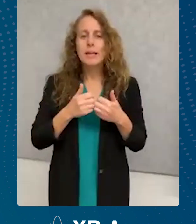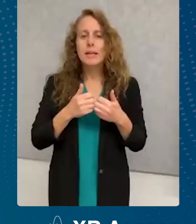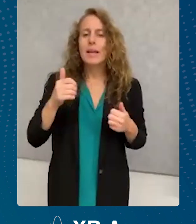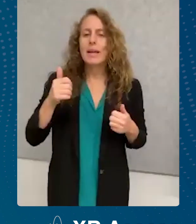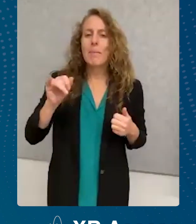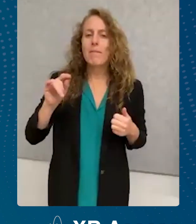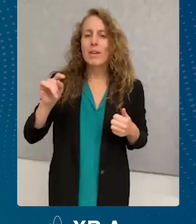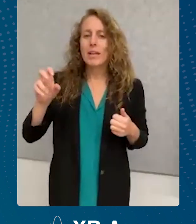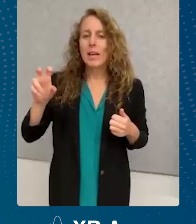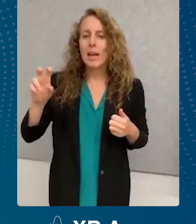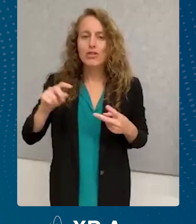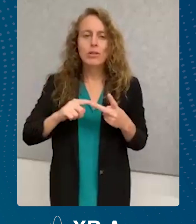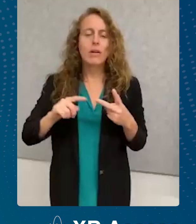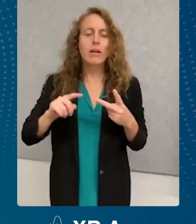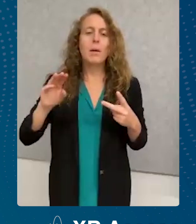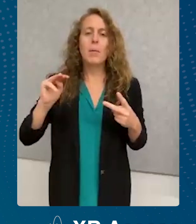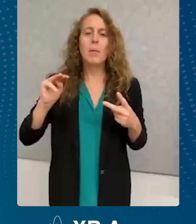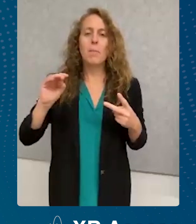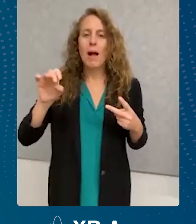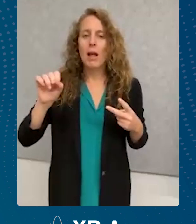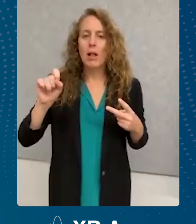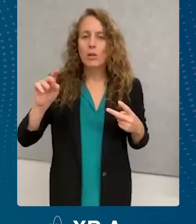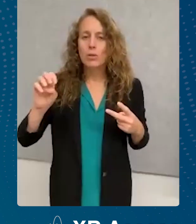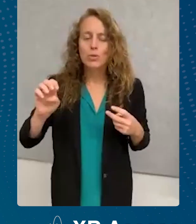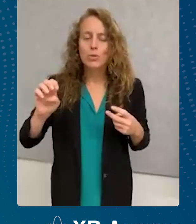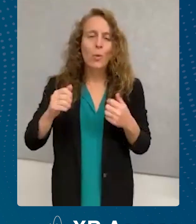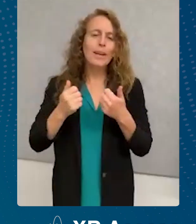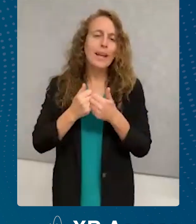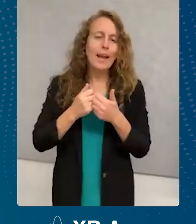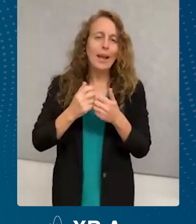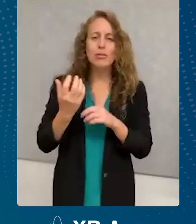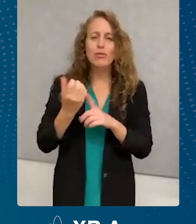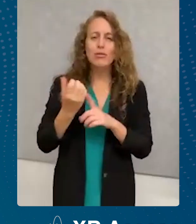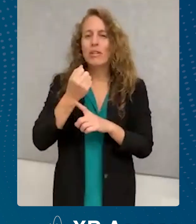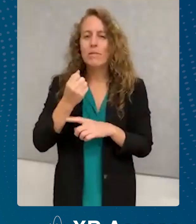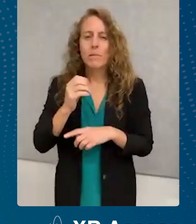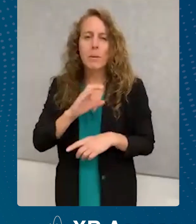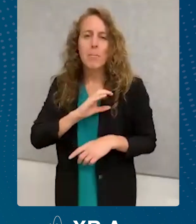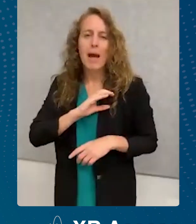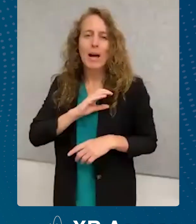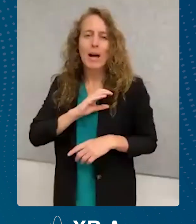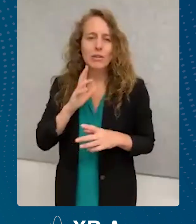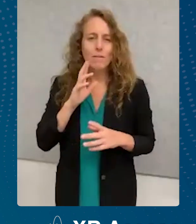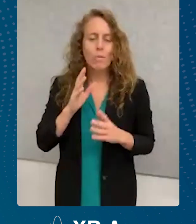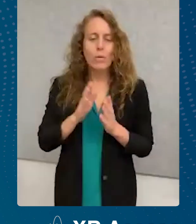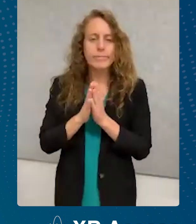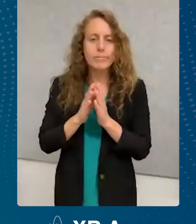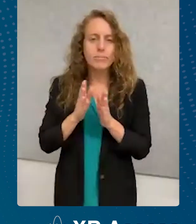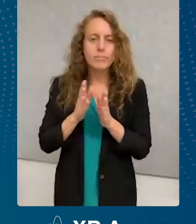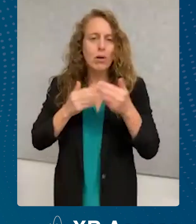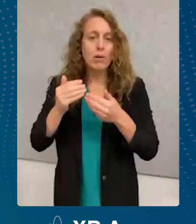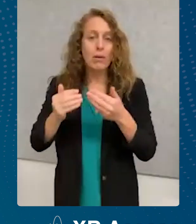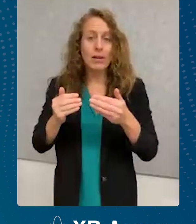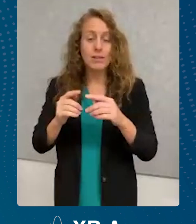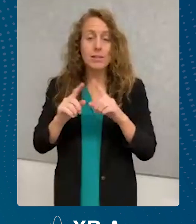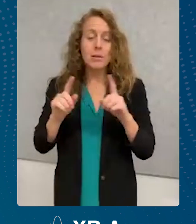and badges to incentivize progress. But beyond the gamification, there